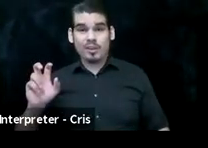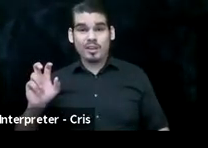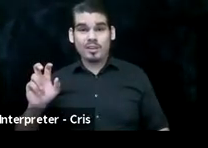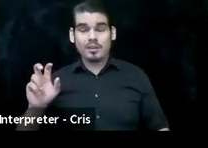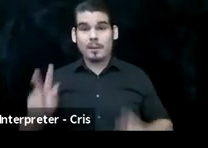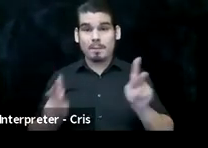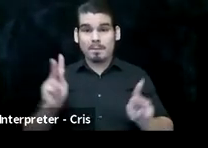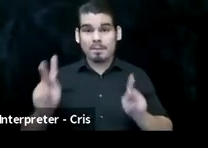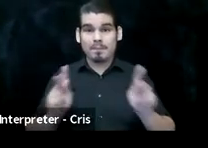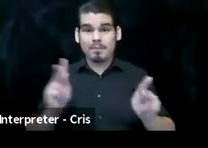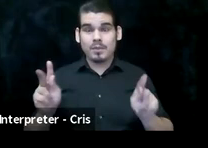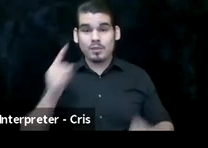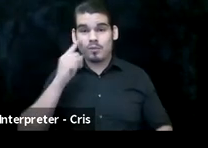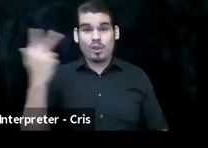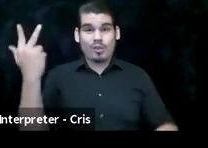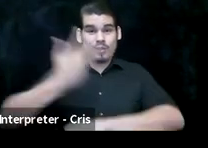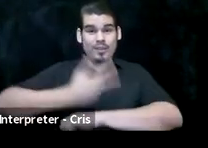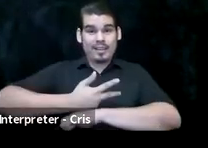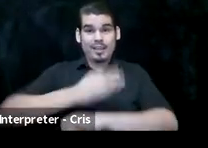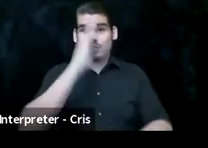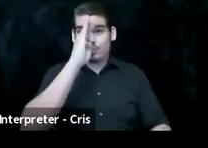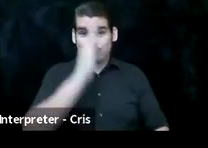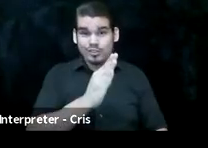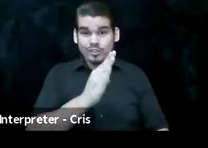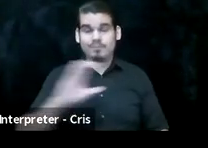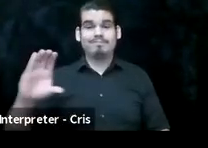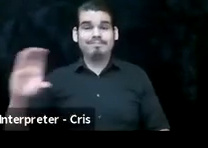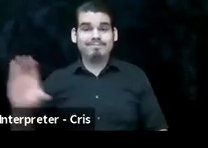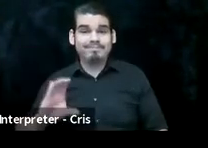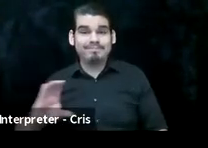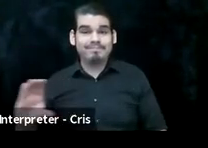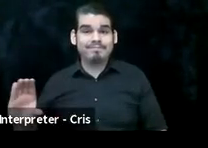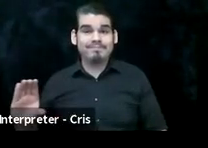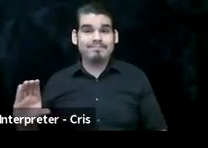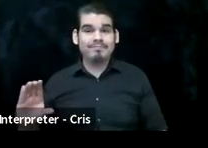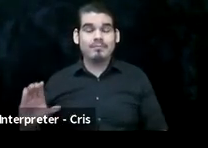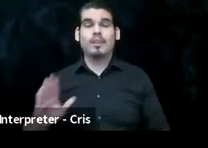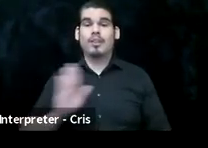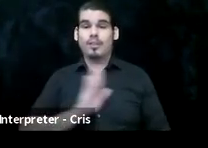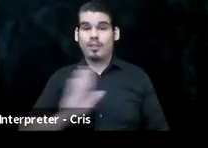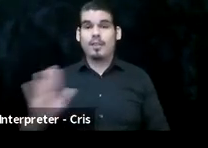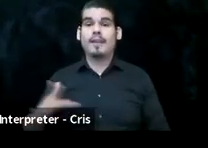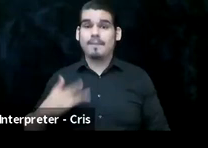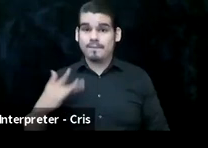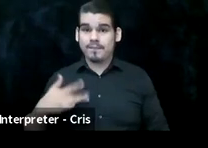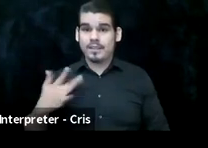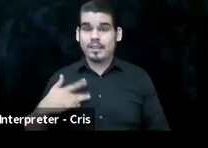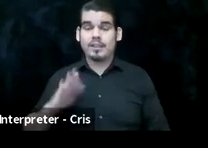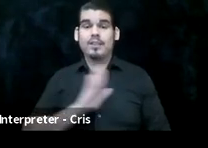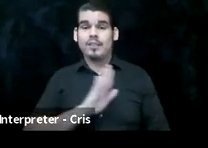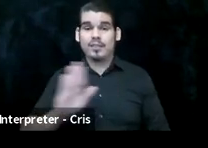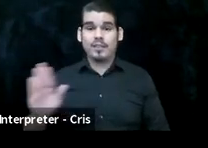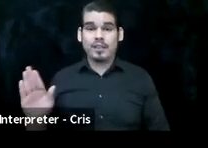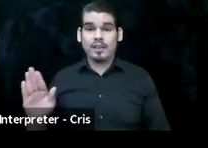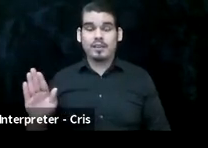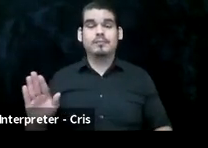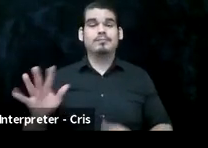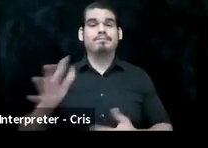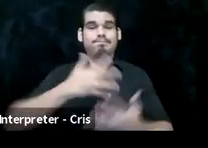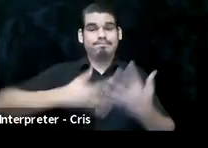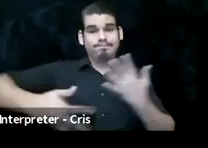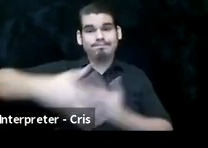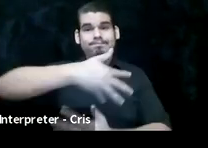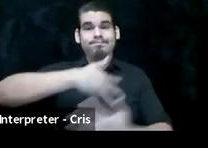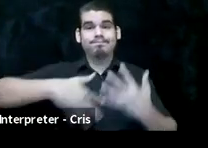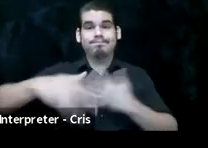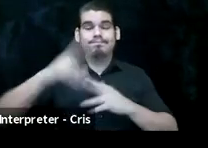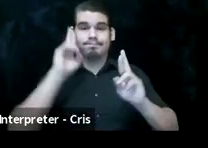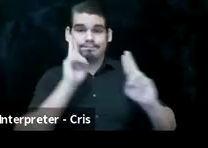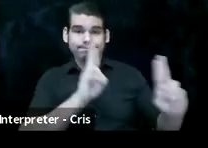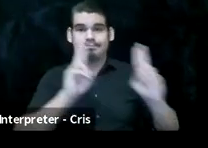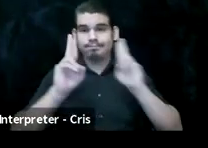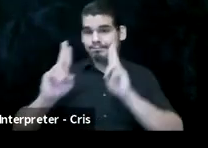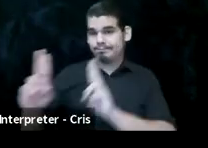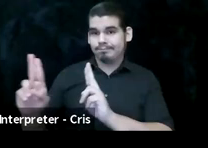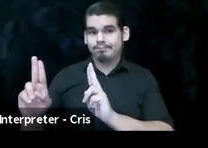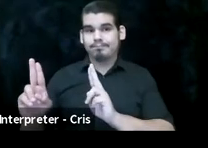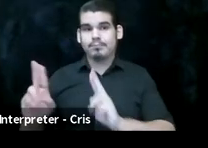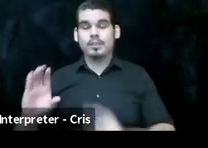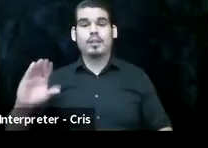RAD Region II: You want to be respectful of not only their feelings and also have your actions also want to be inclusive and understanding of what's going on, hence why we bring up the calling out and calling in so.